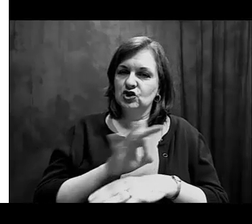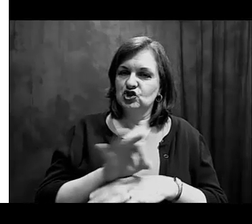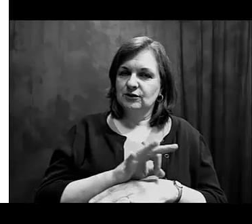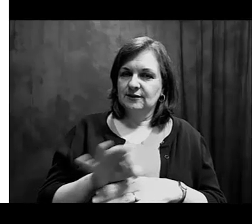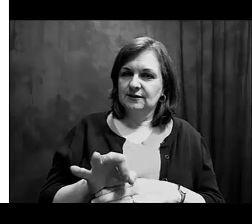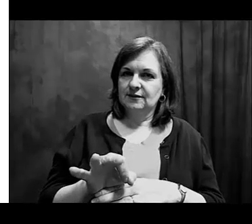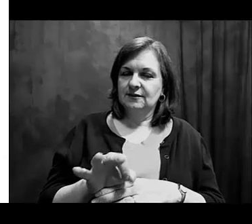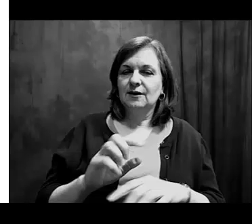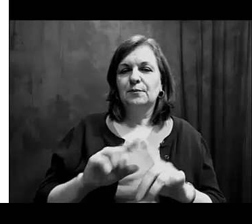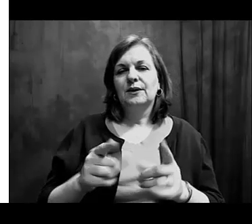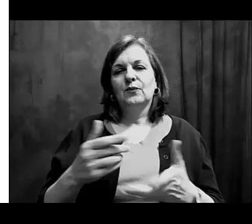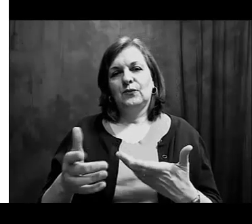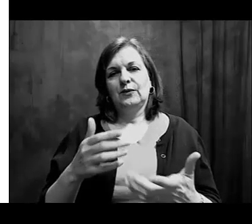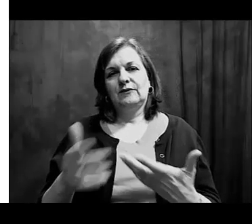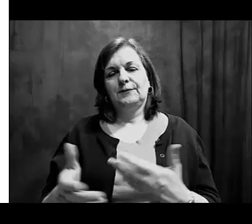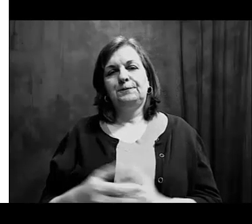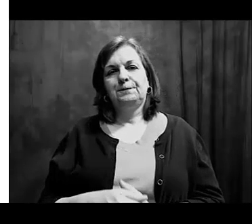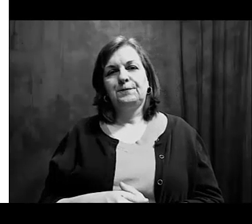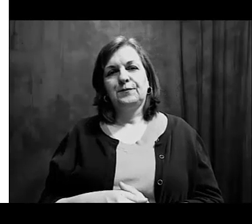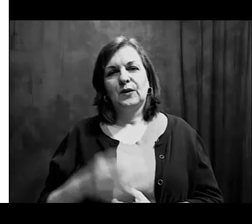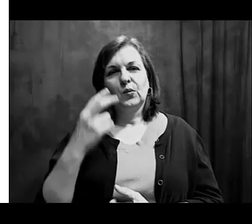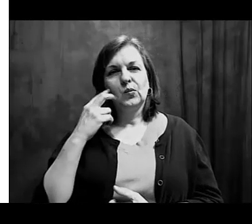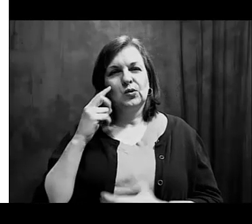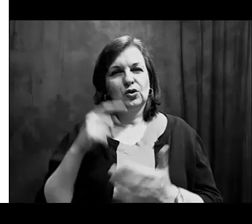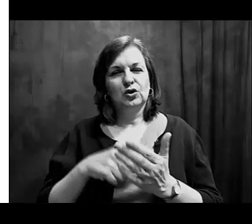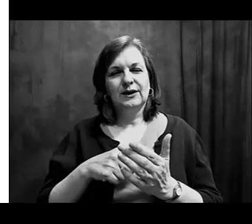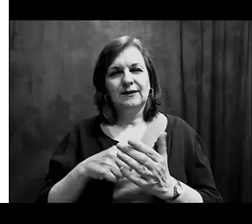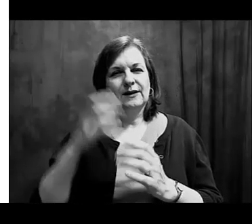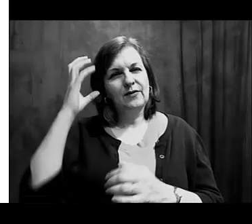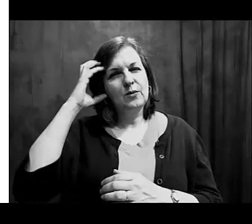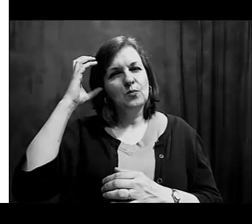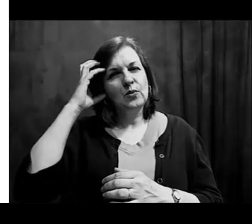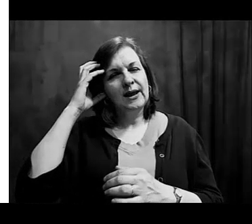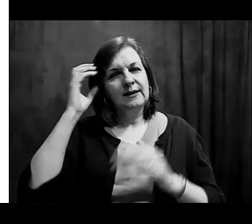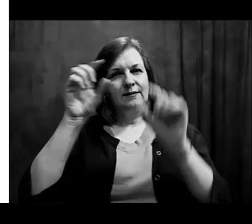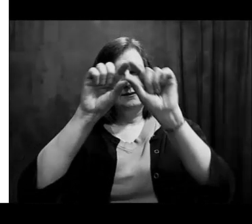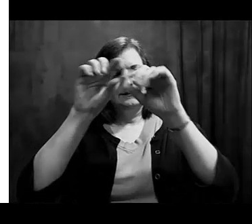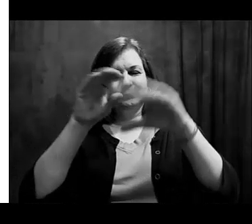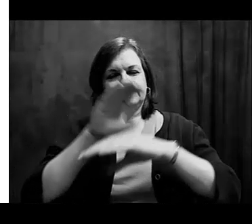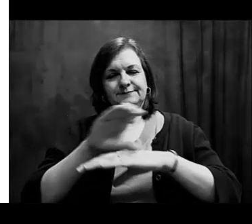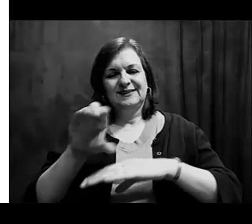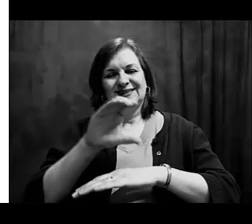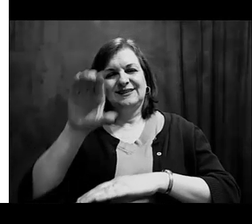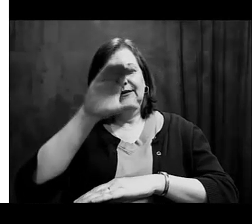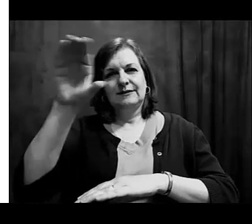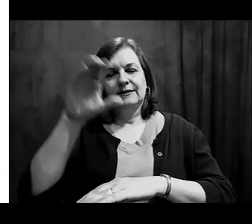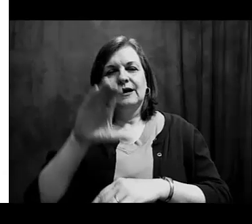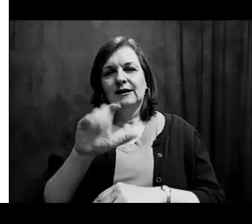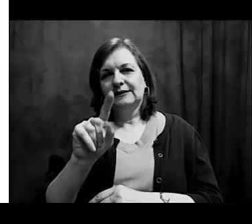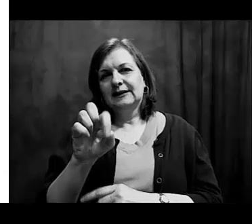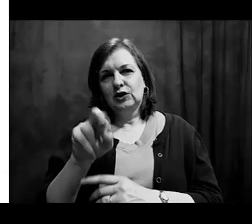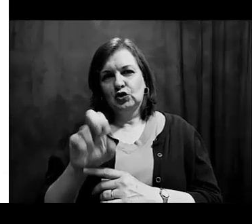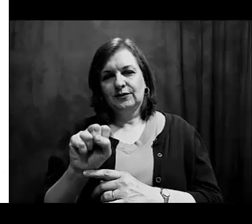we look at these layers associated with your brain -- the outermost layer is something we refer to as gray matter